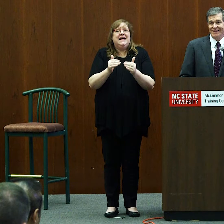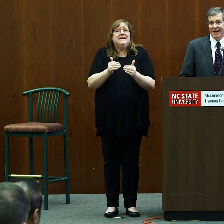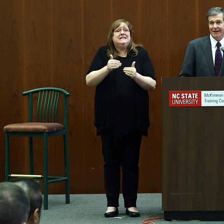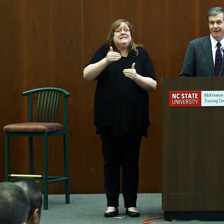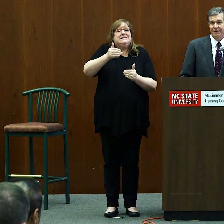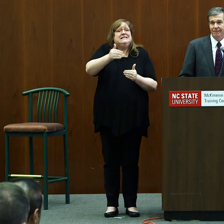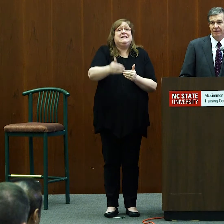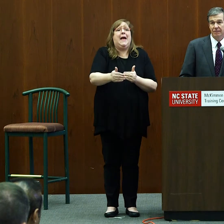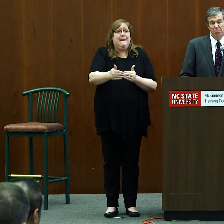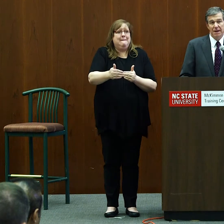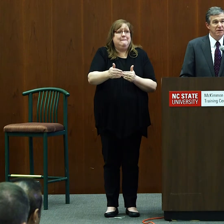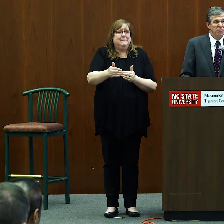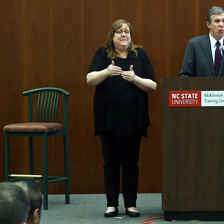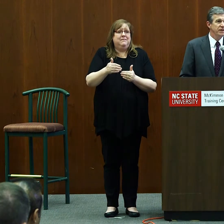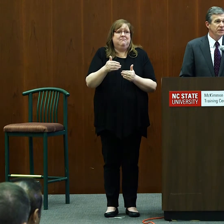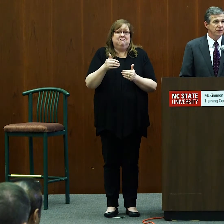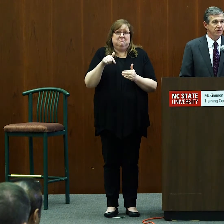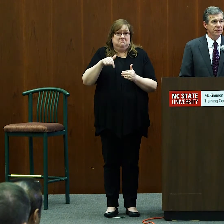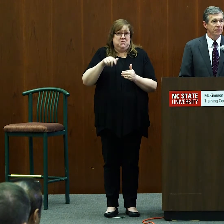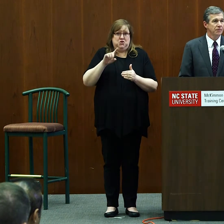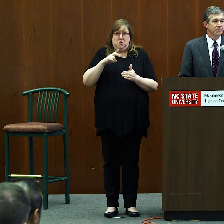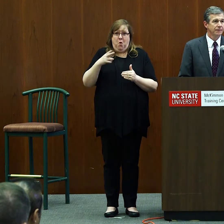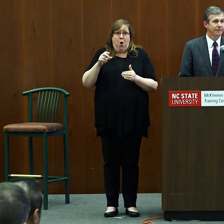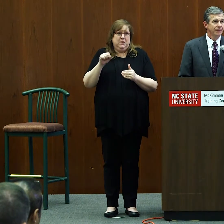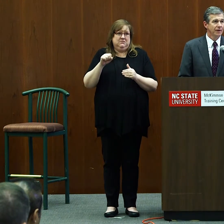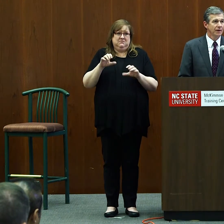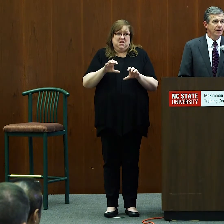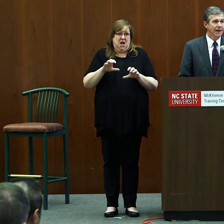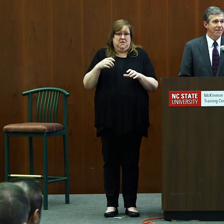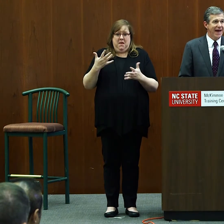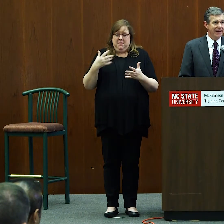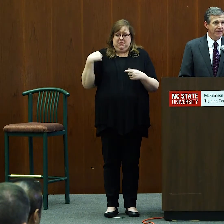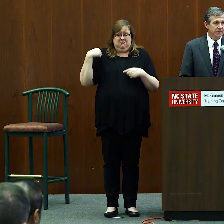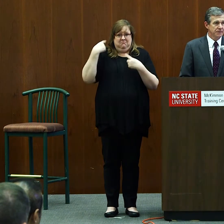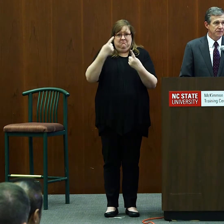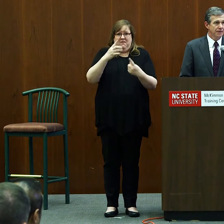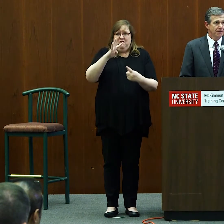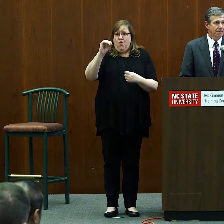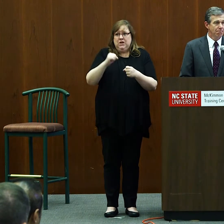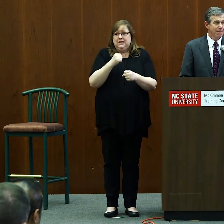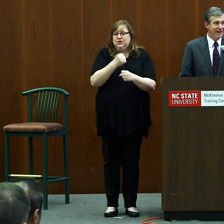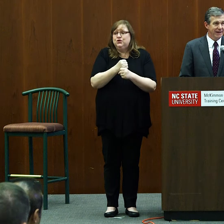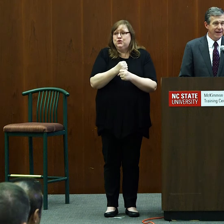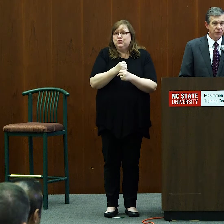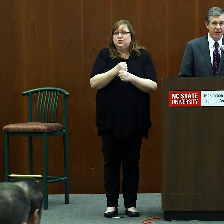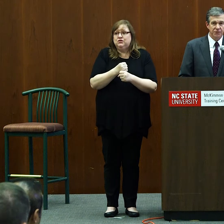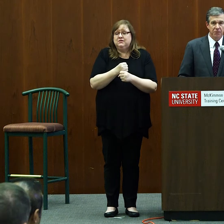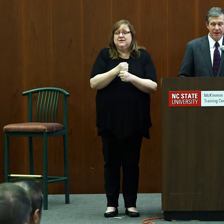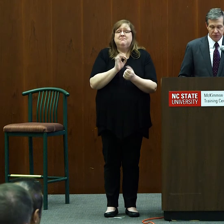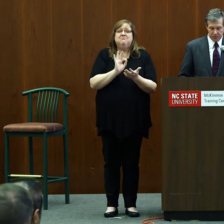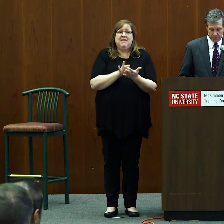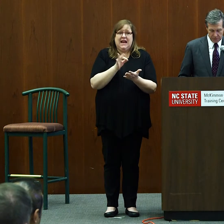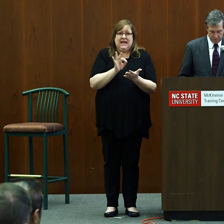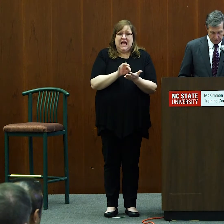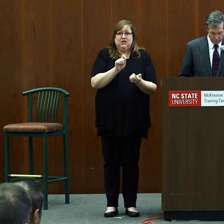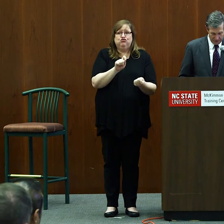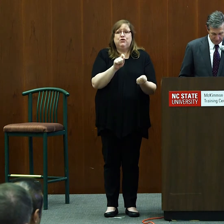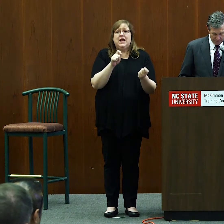taken maybe 40 years or so. That is Medicaid transformation. Transformation